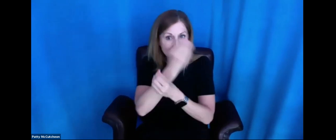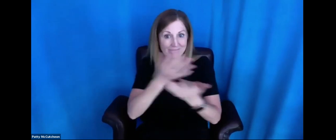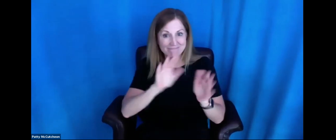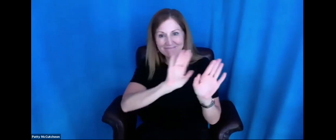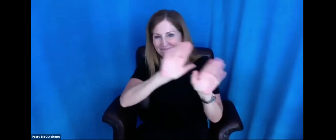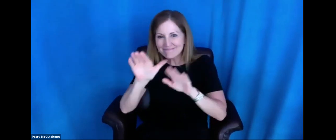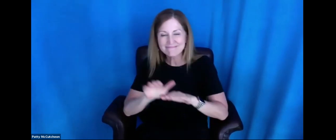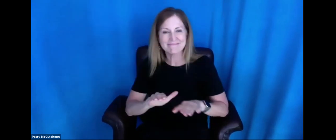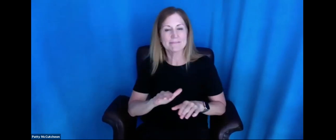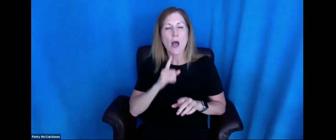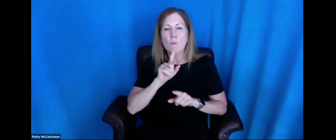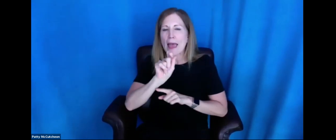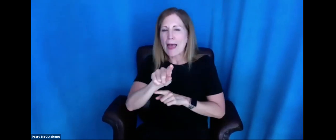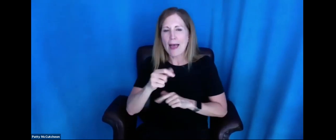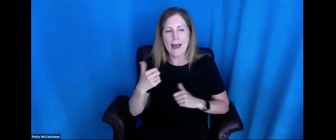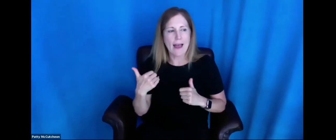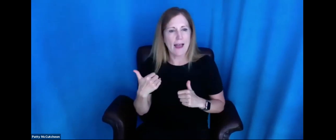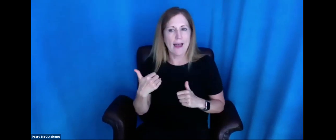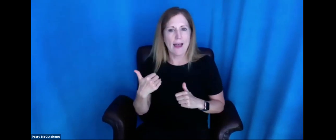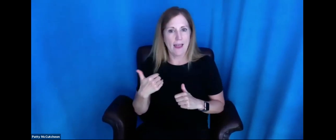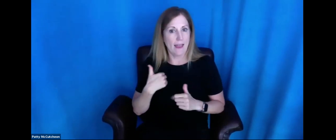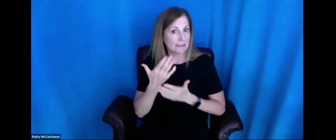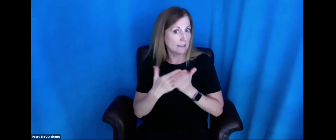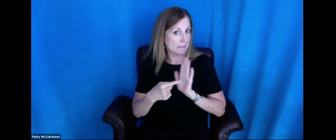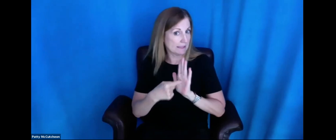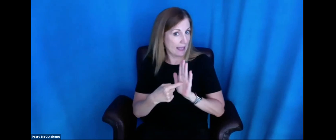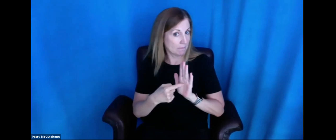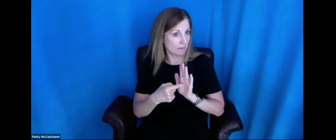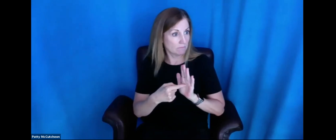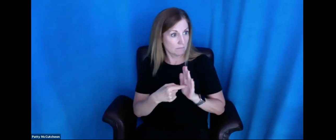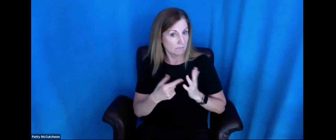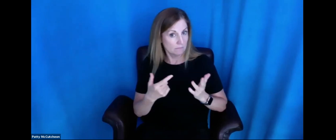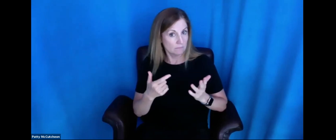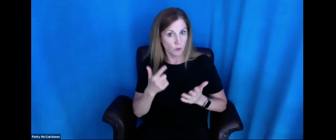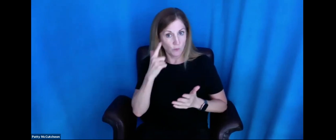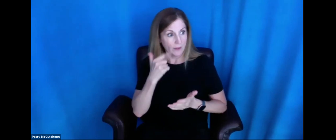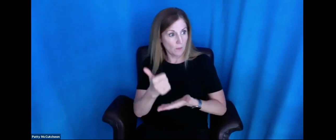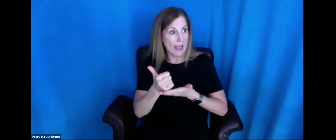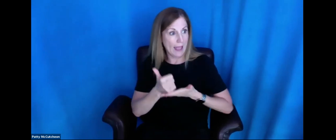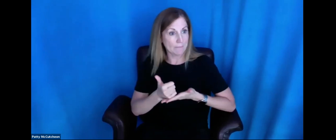ask, I do have some examples with me. Would it be helpful if I went through the envelopes